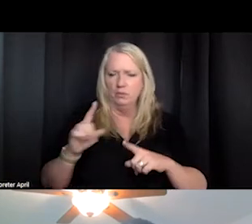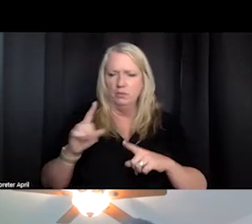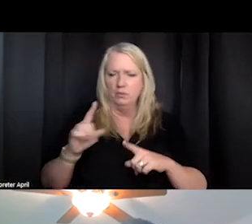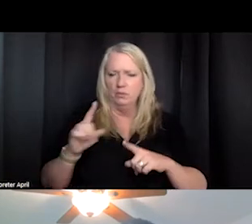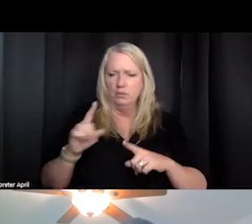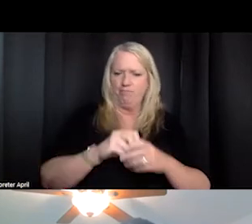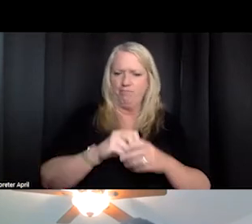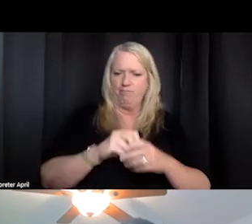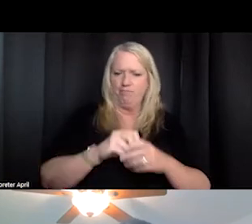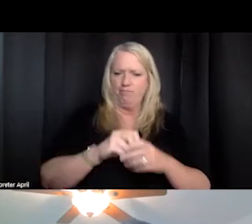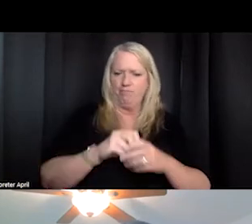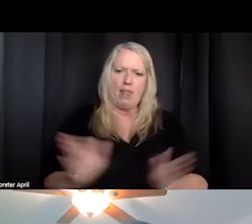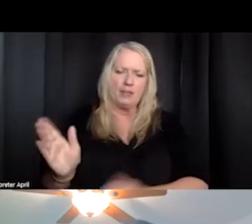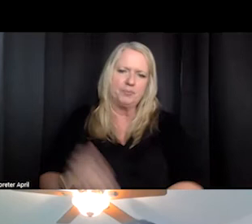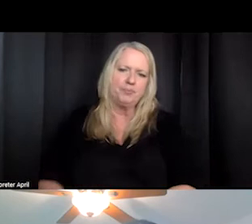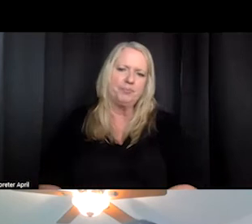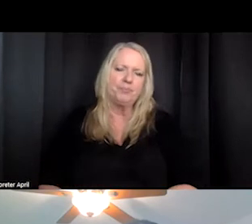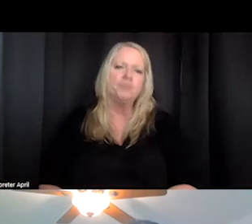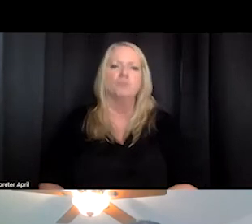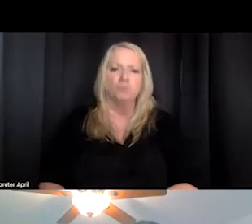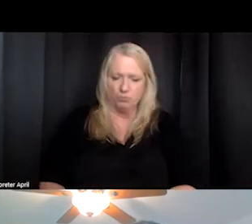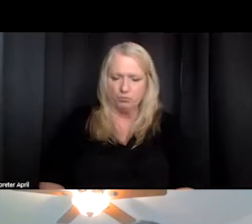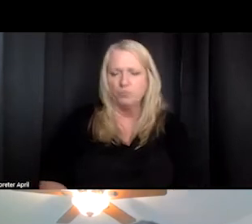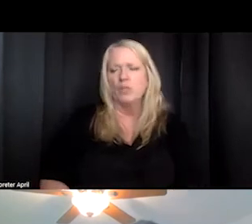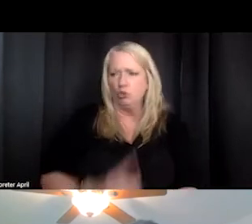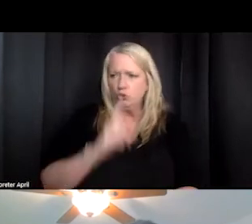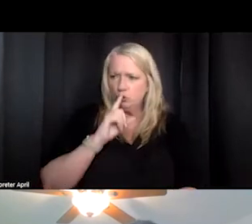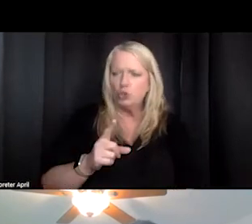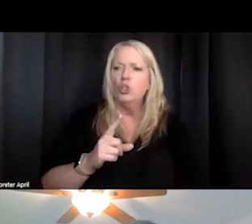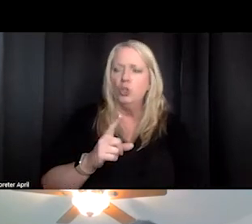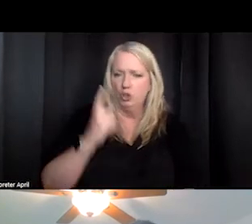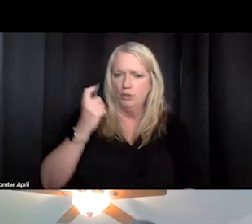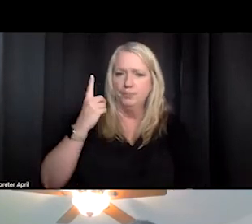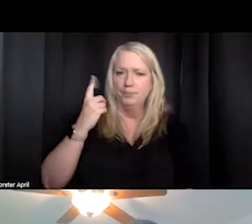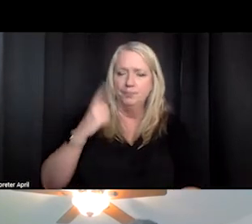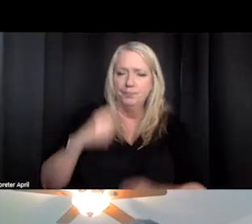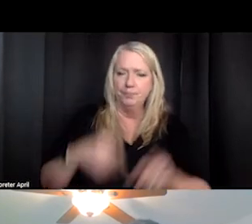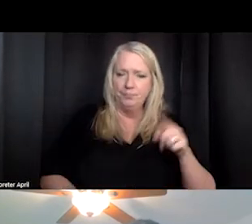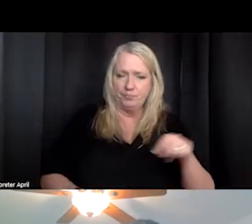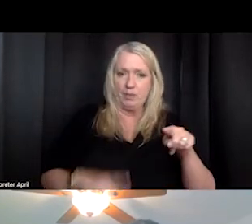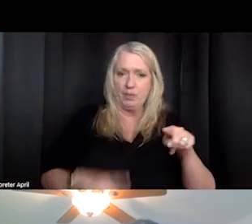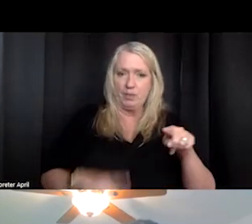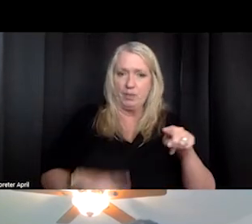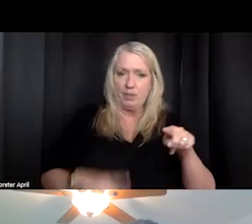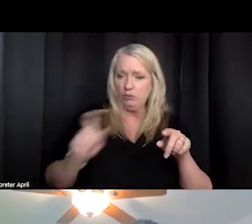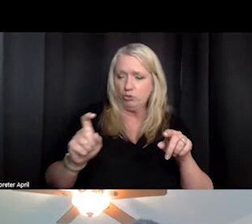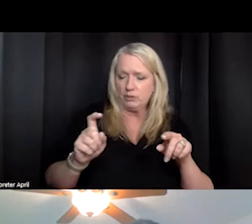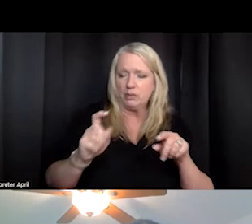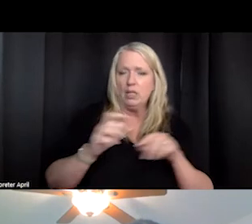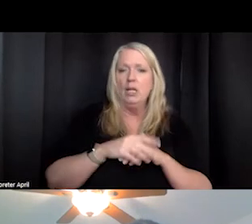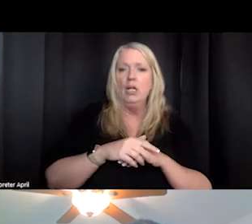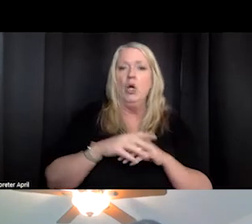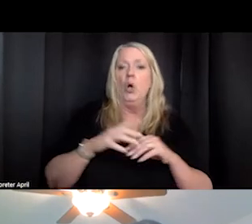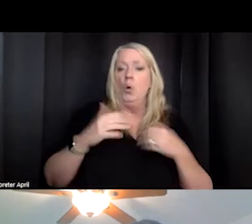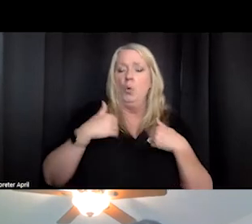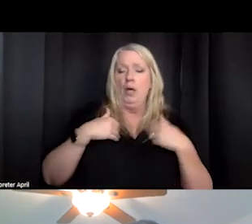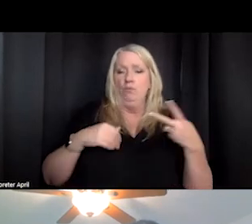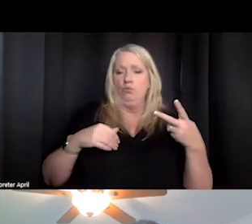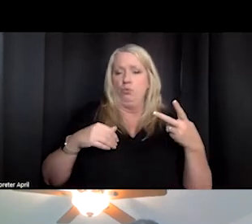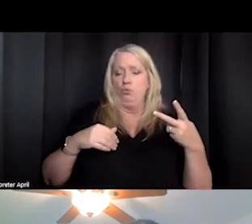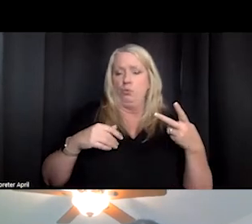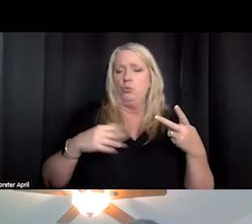SURE. >> WE HAVE TWO REQUIREMENT. FOR LOCALITY,